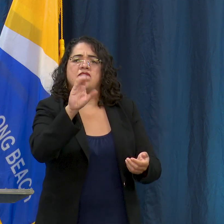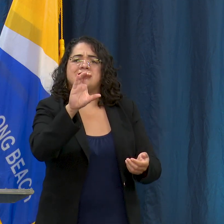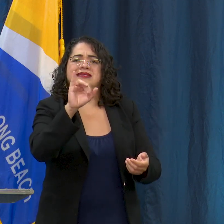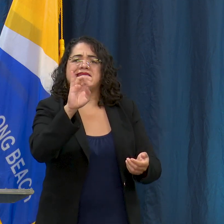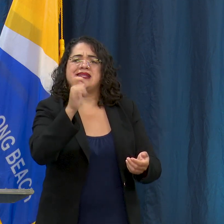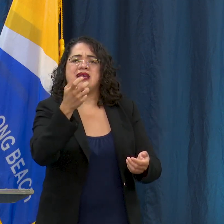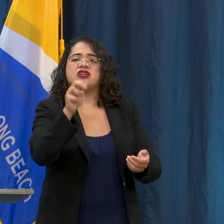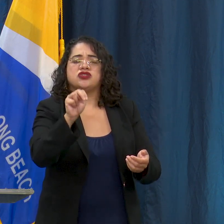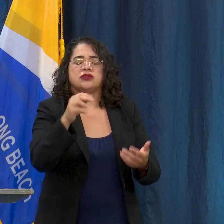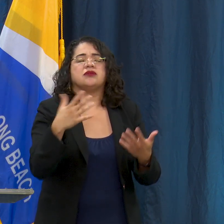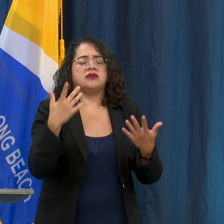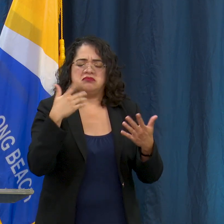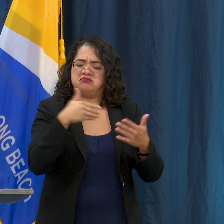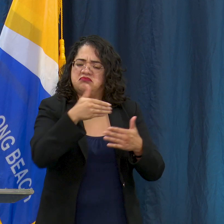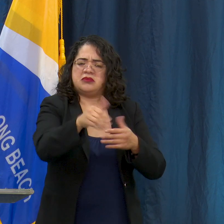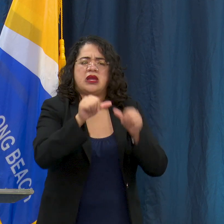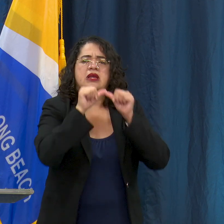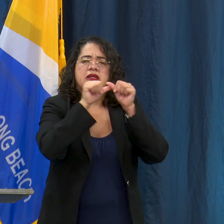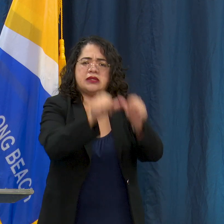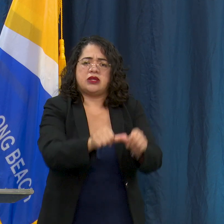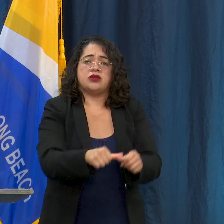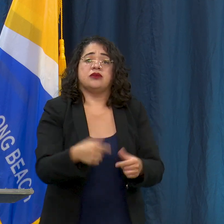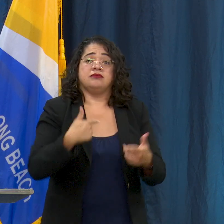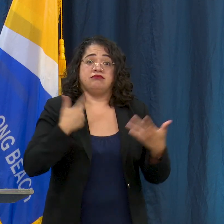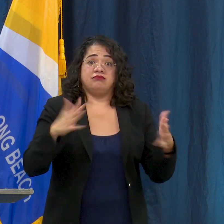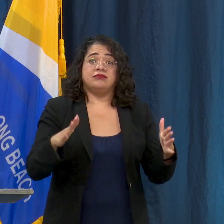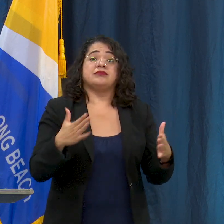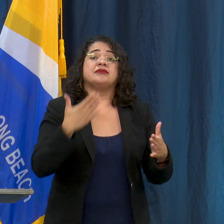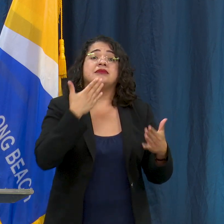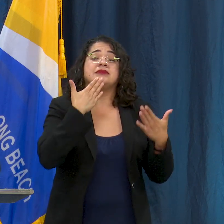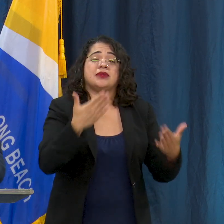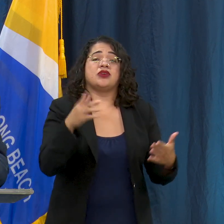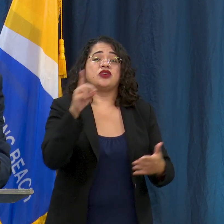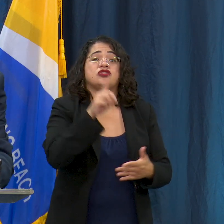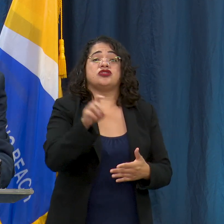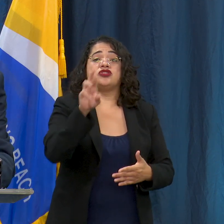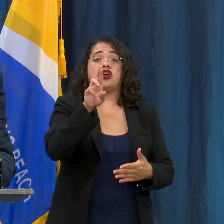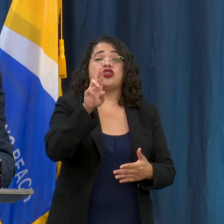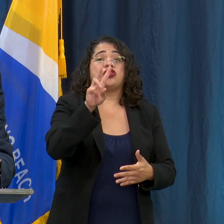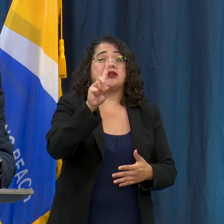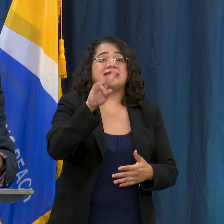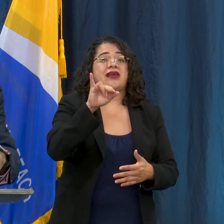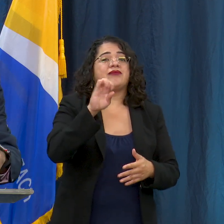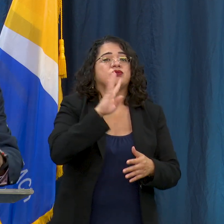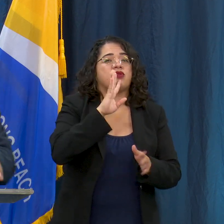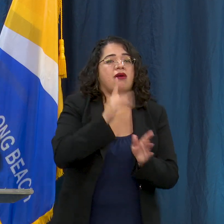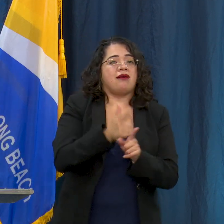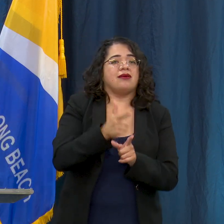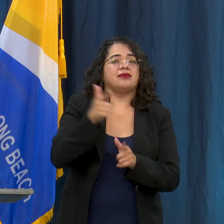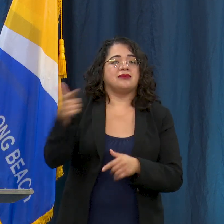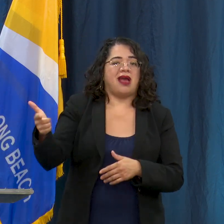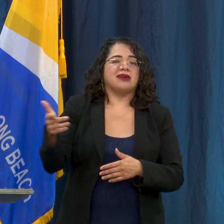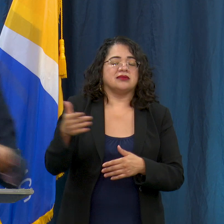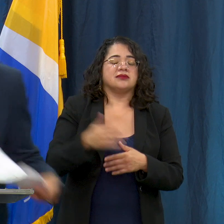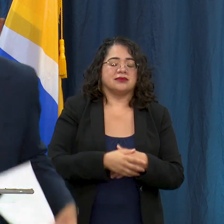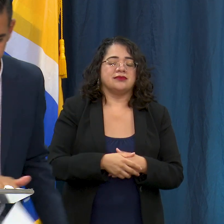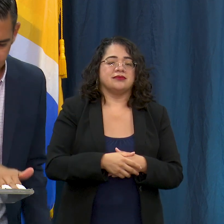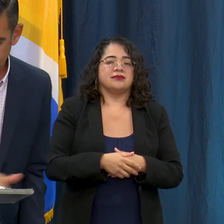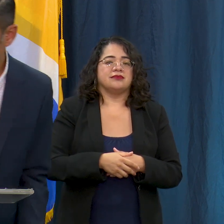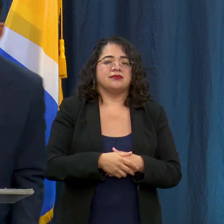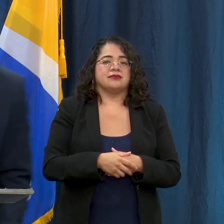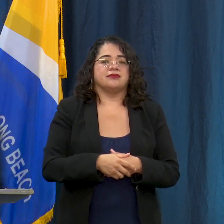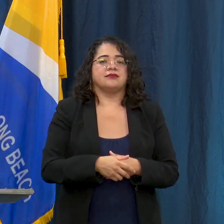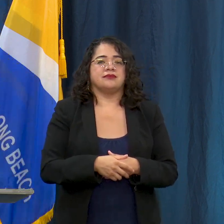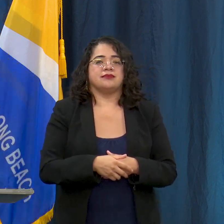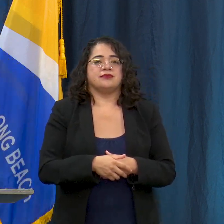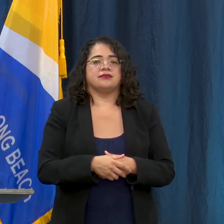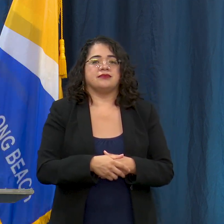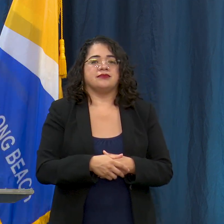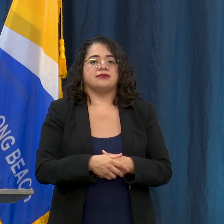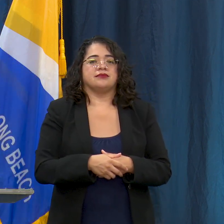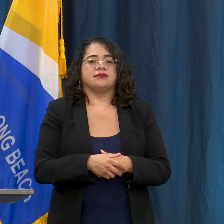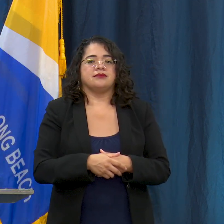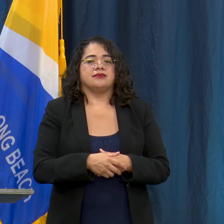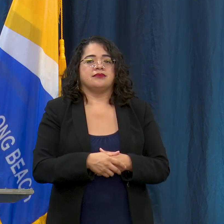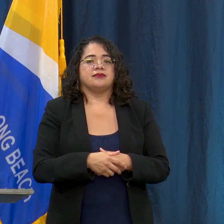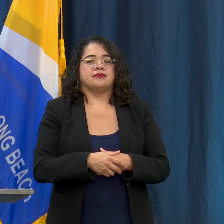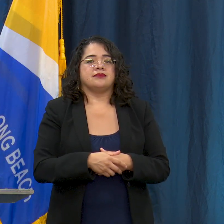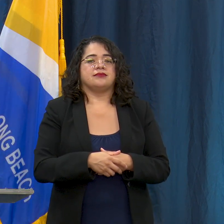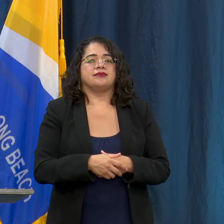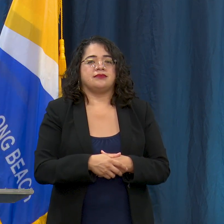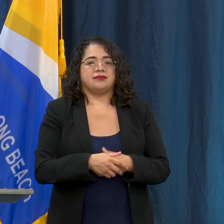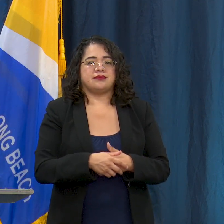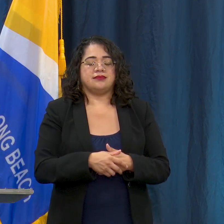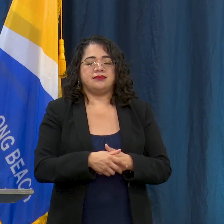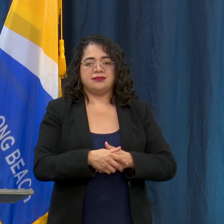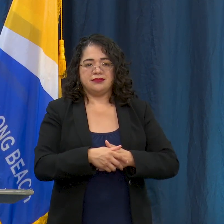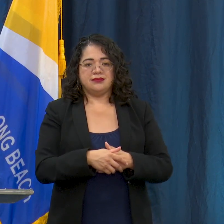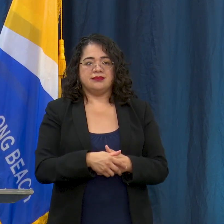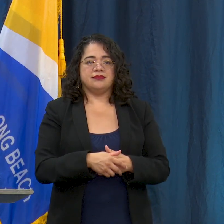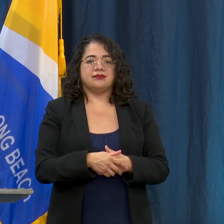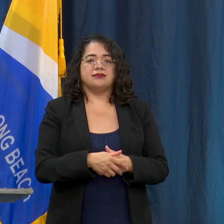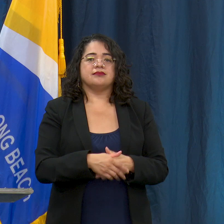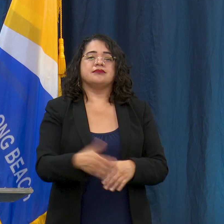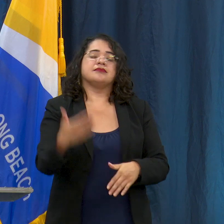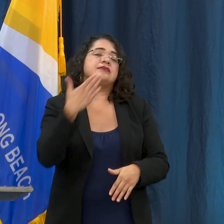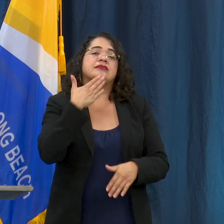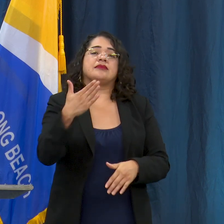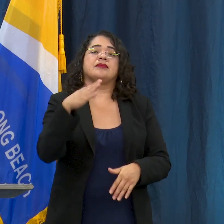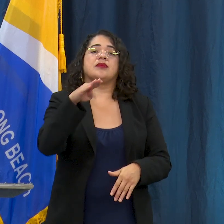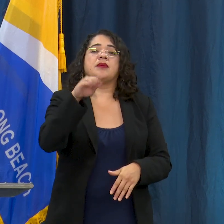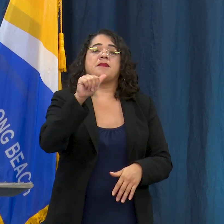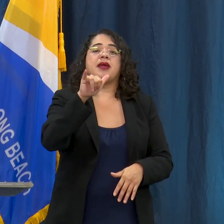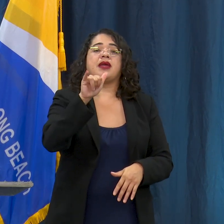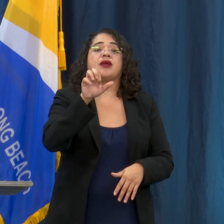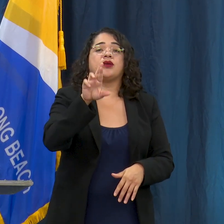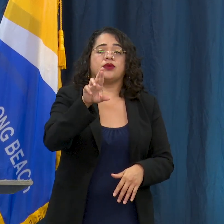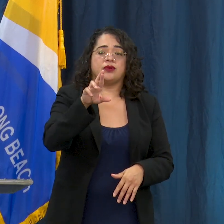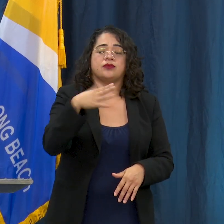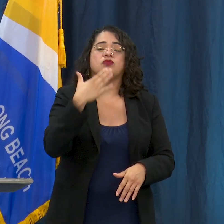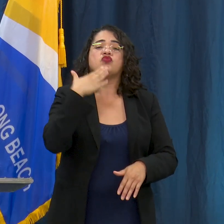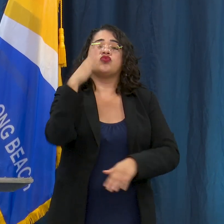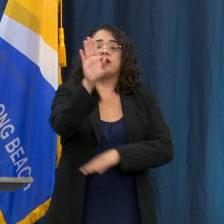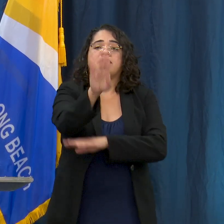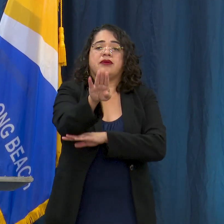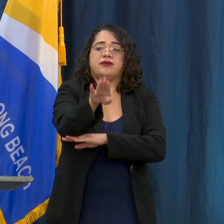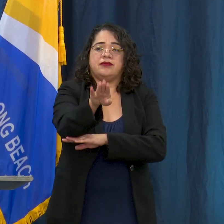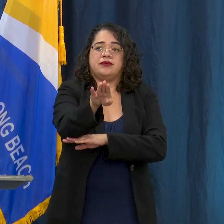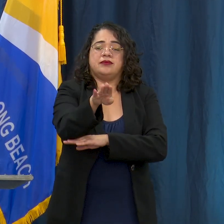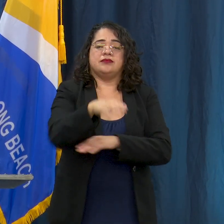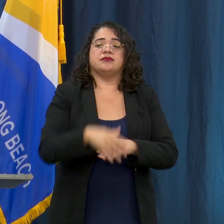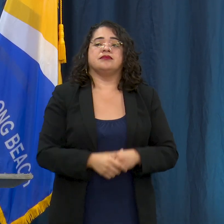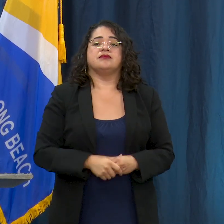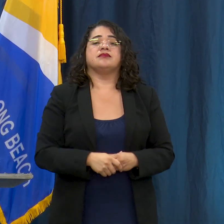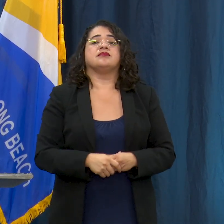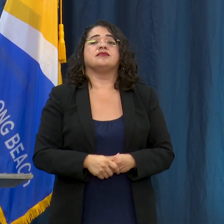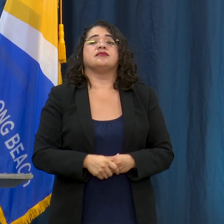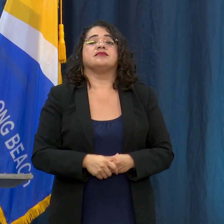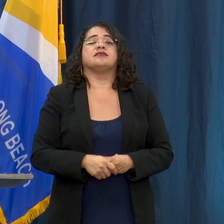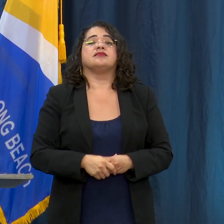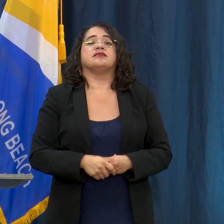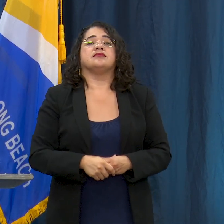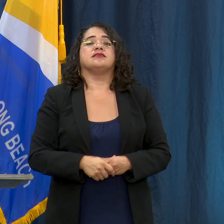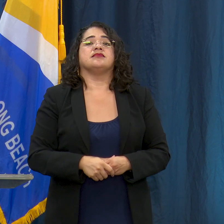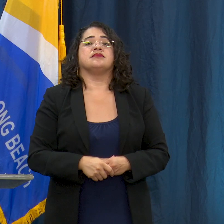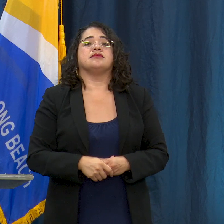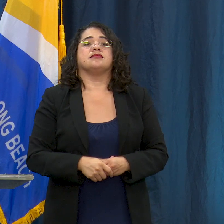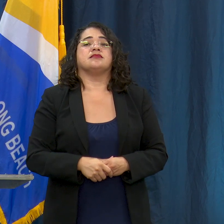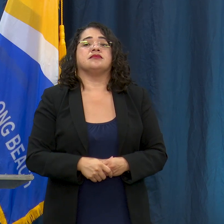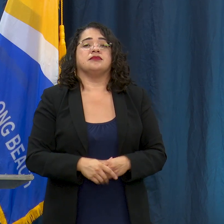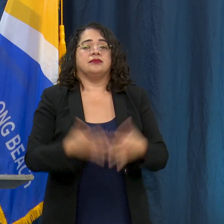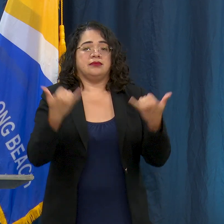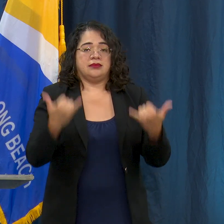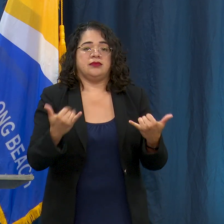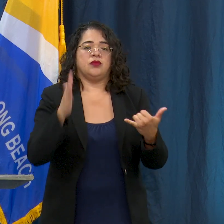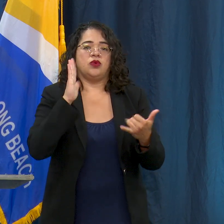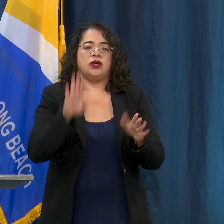you. Thank you Mayor. Good afternoon. So as we continue to open up our economy